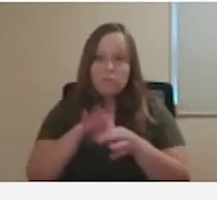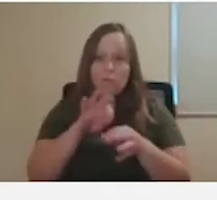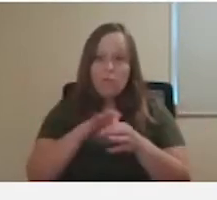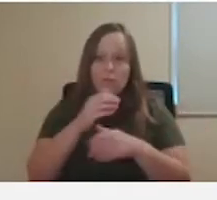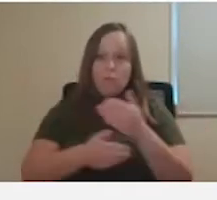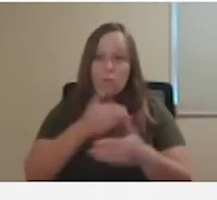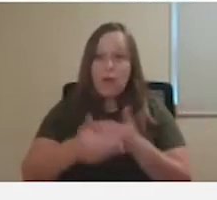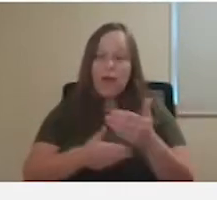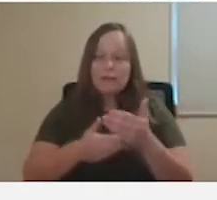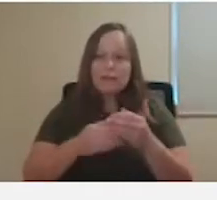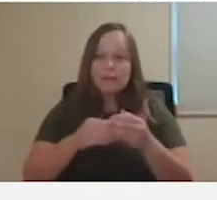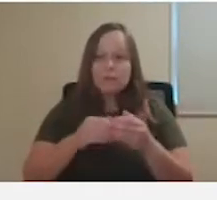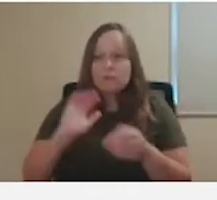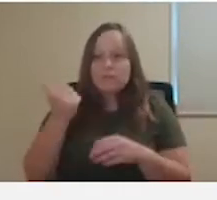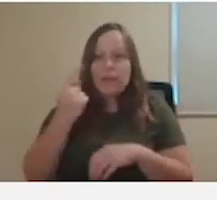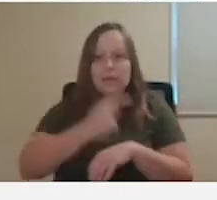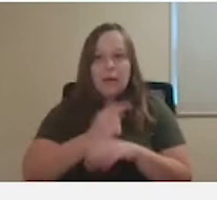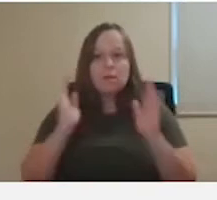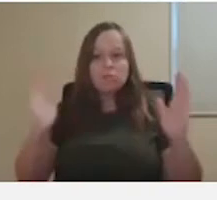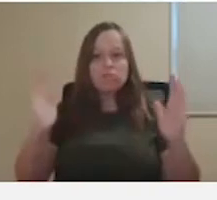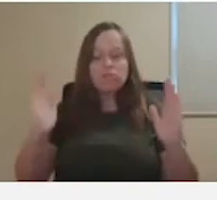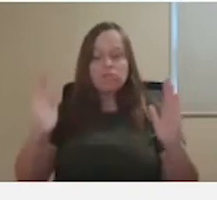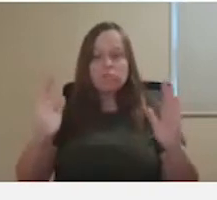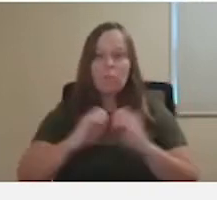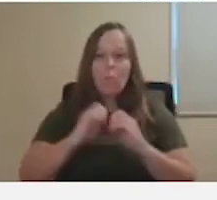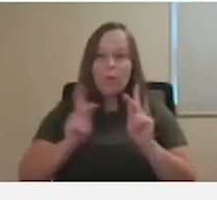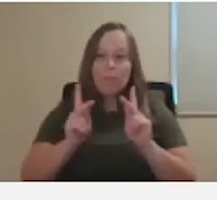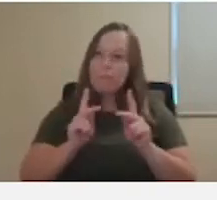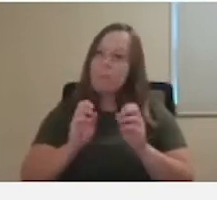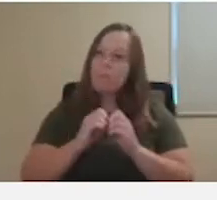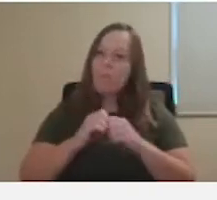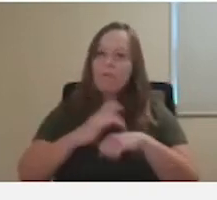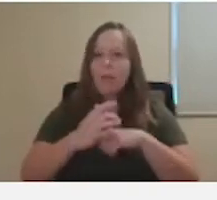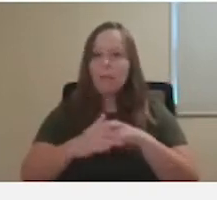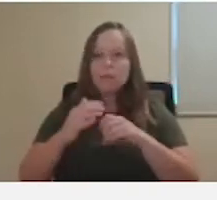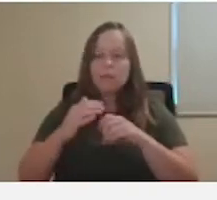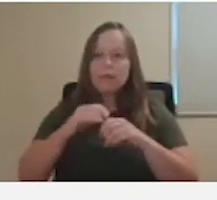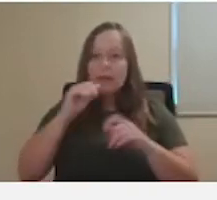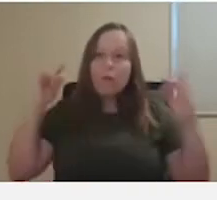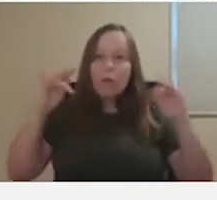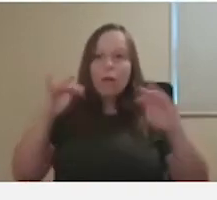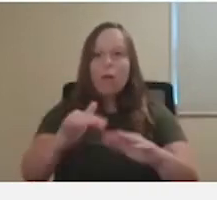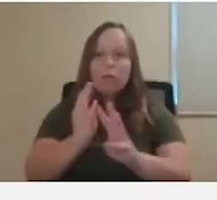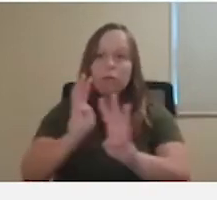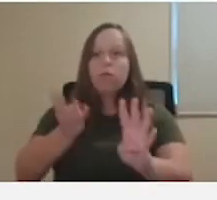is spread out over a longer period of time. So it's not everyone rushing to get to the polls